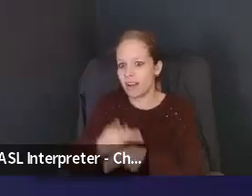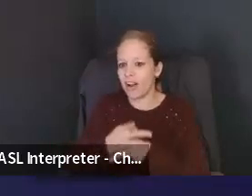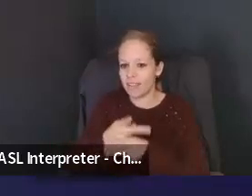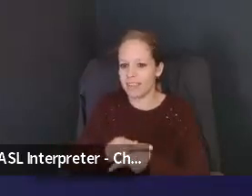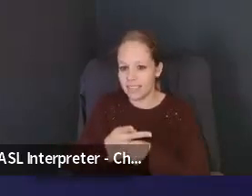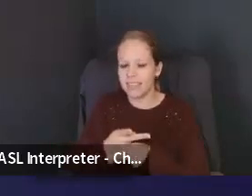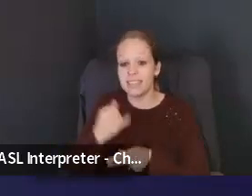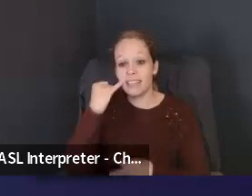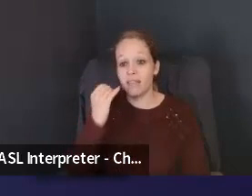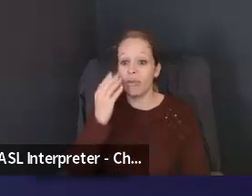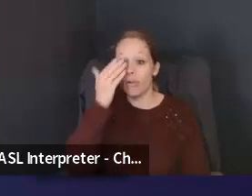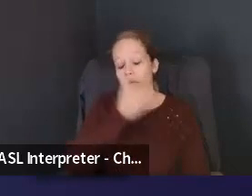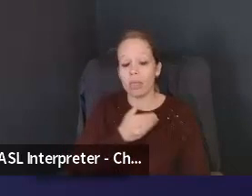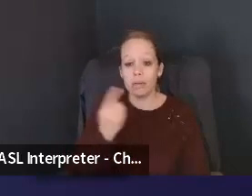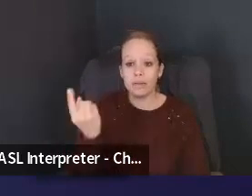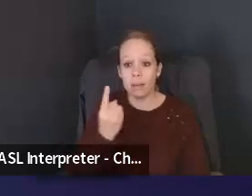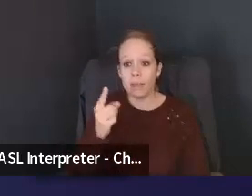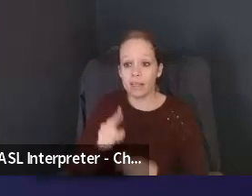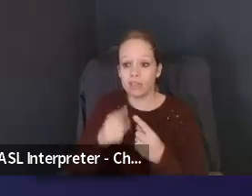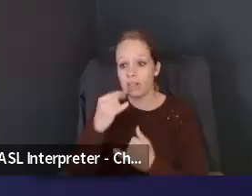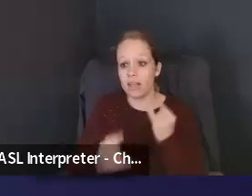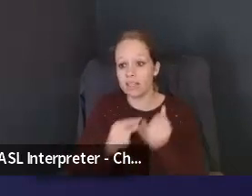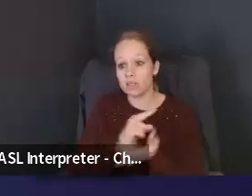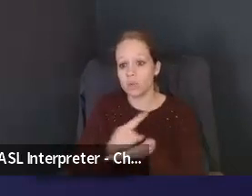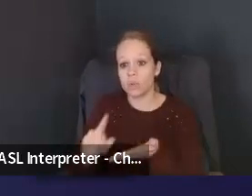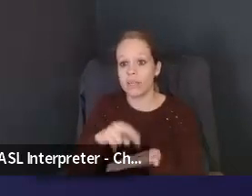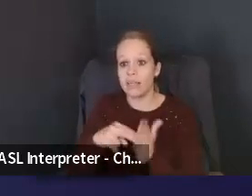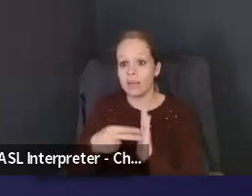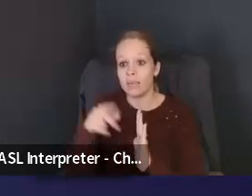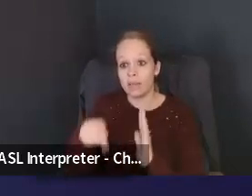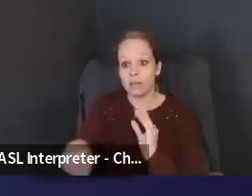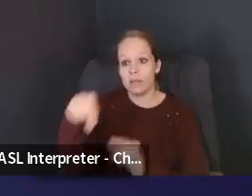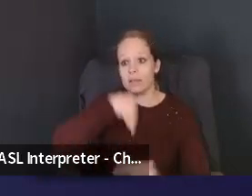you missed something until the last week you have to go back and fix it. So, read very carefully